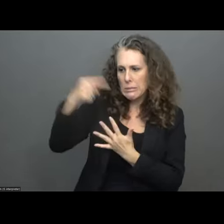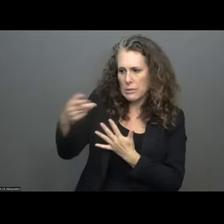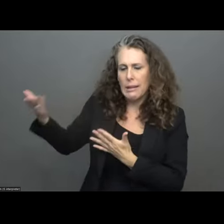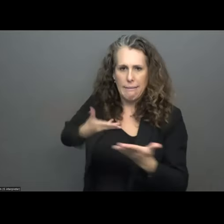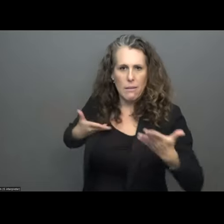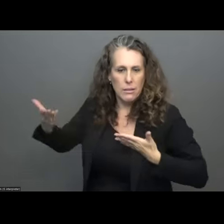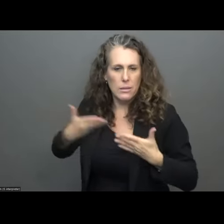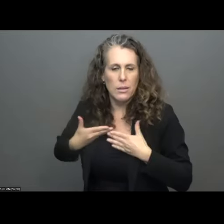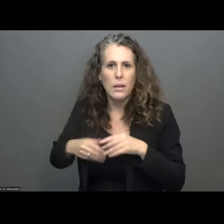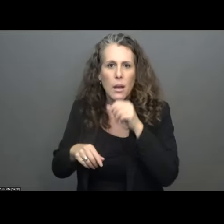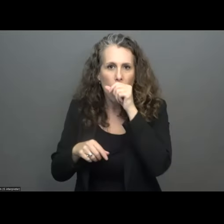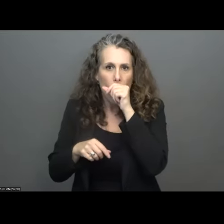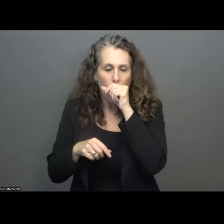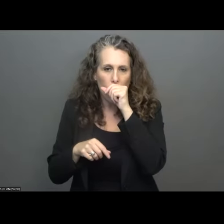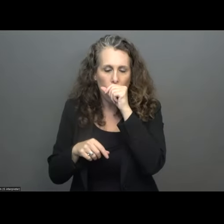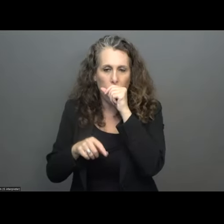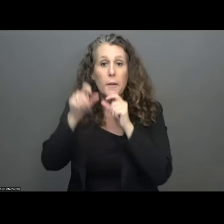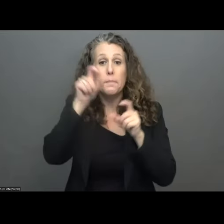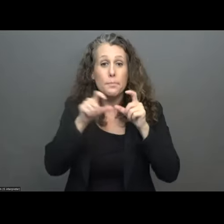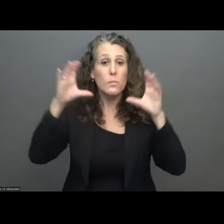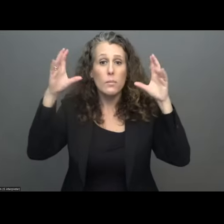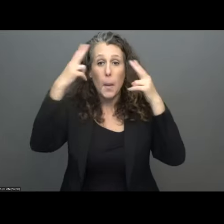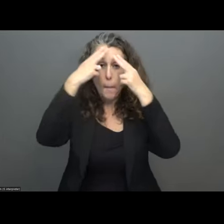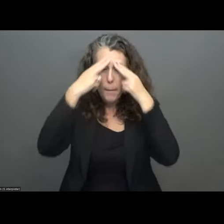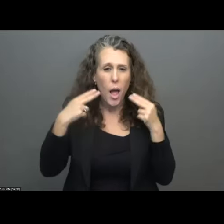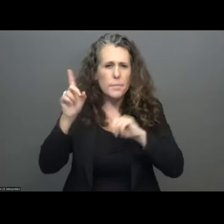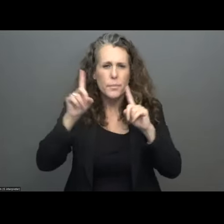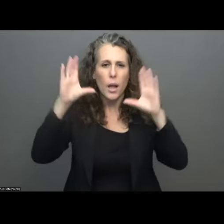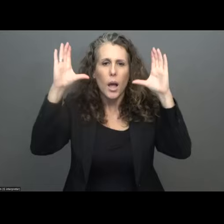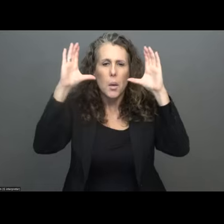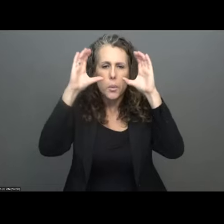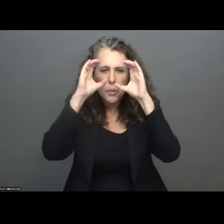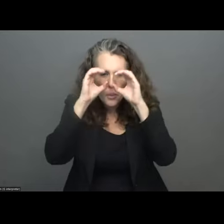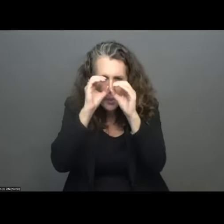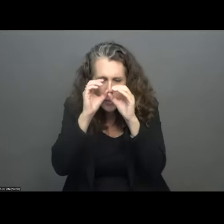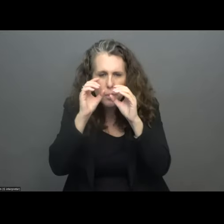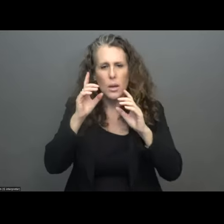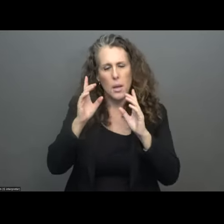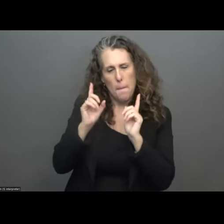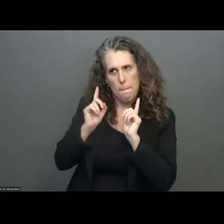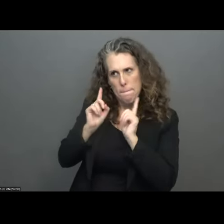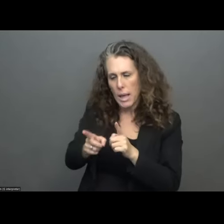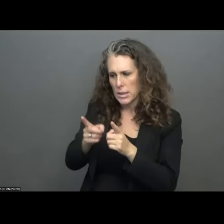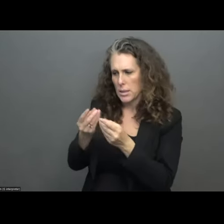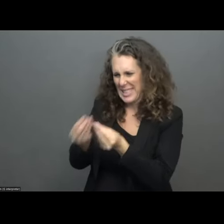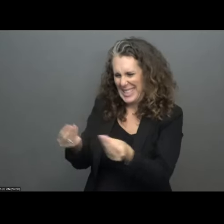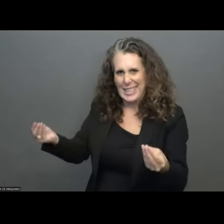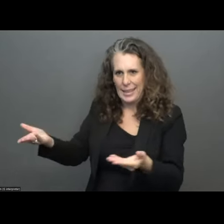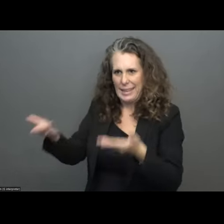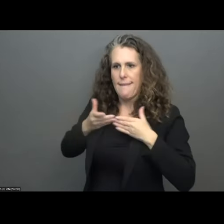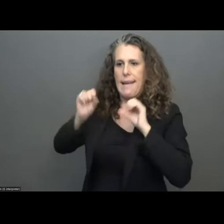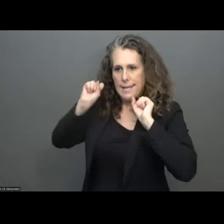Sister Donna one question, can see as a typical percentage I see a lot along the monkey so